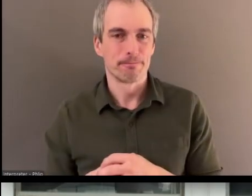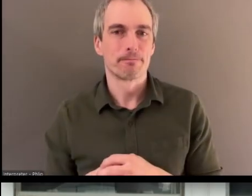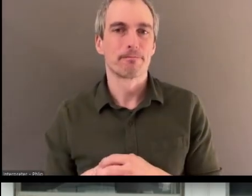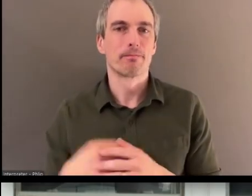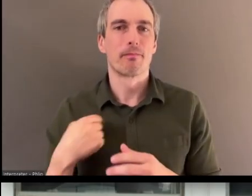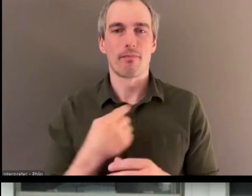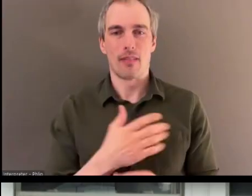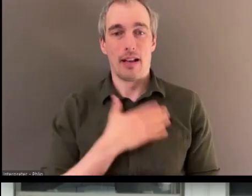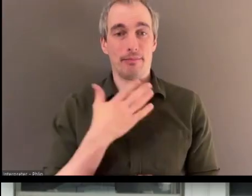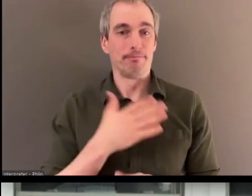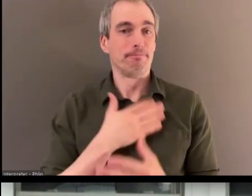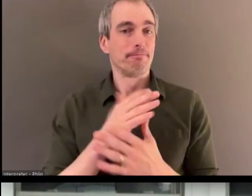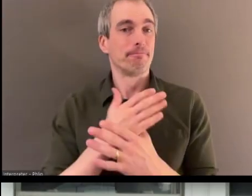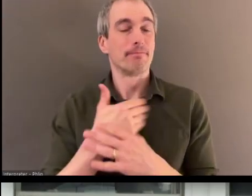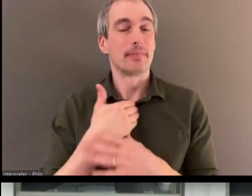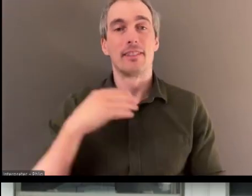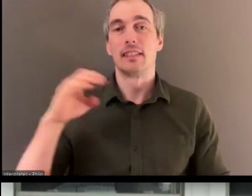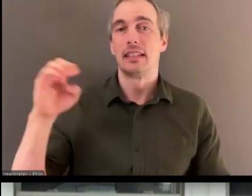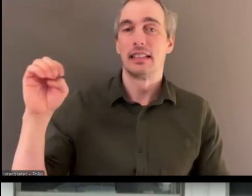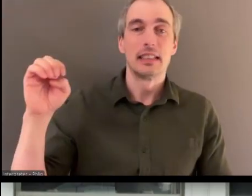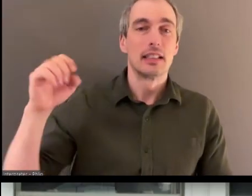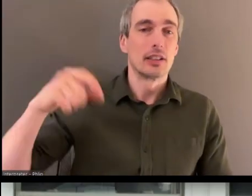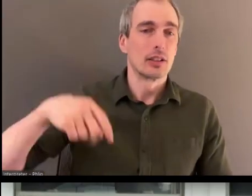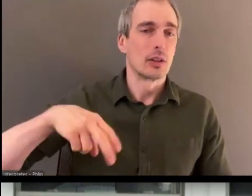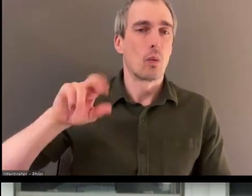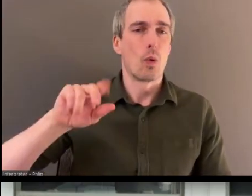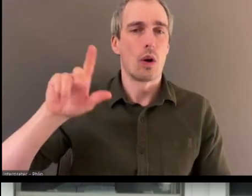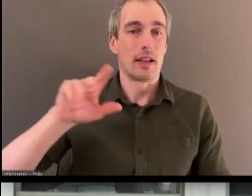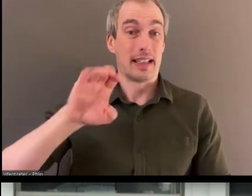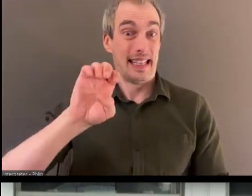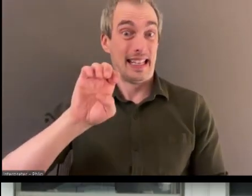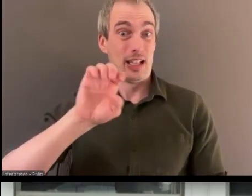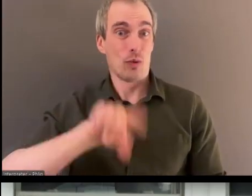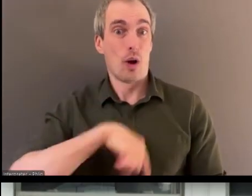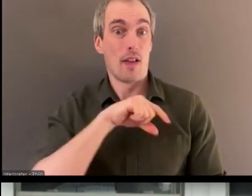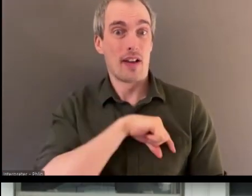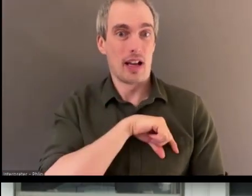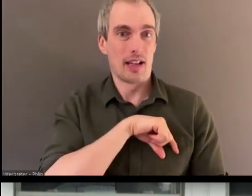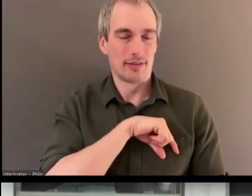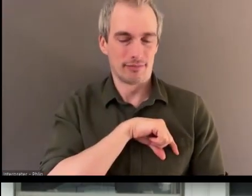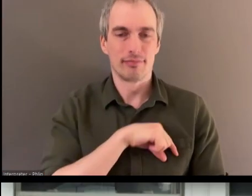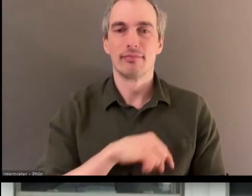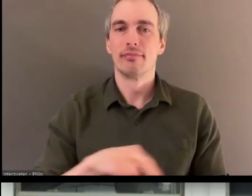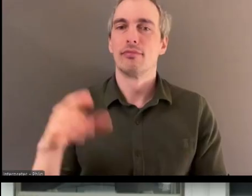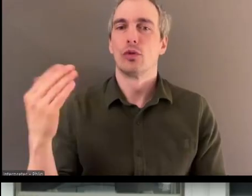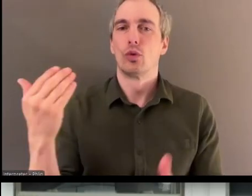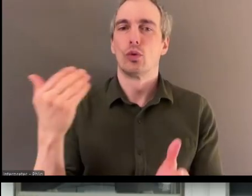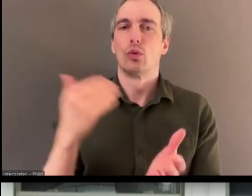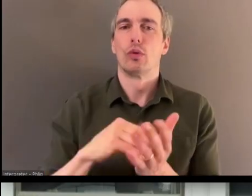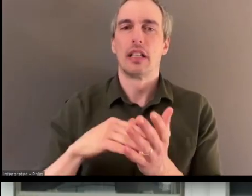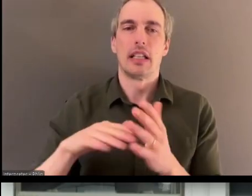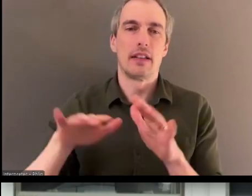It's an AI harness that will wrap around this process that I'll demonstrate in a